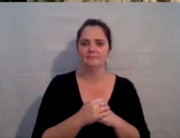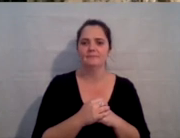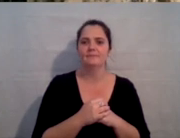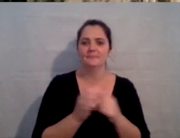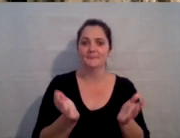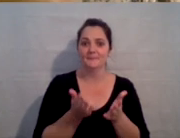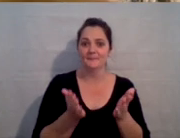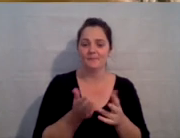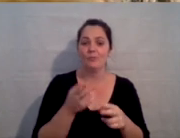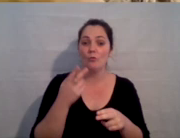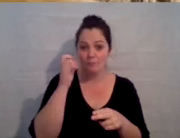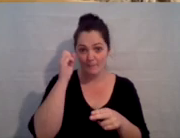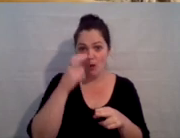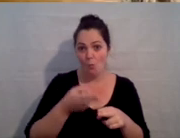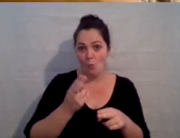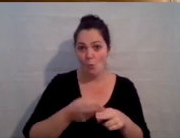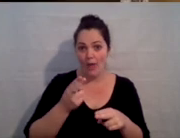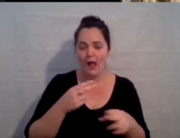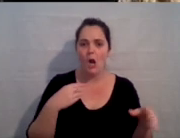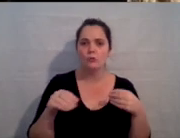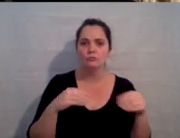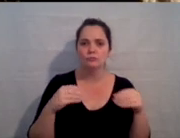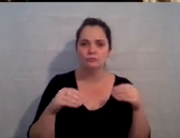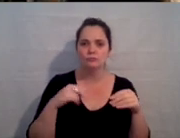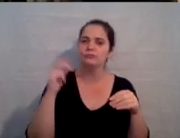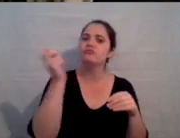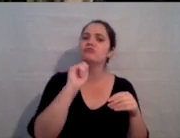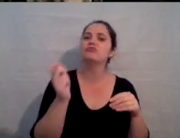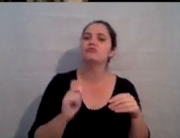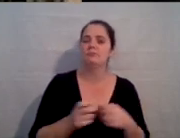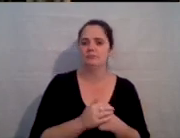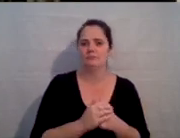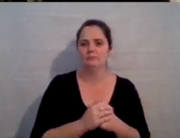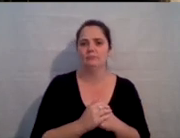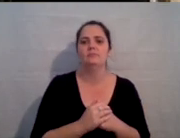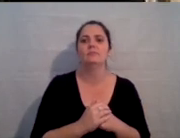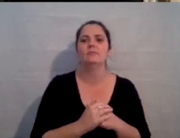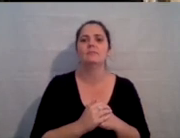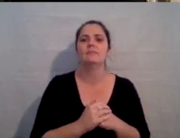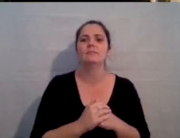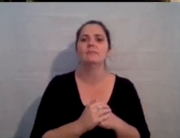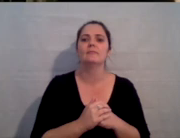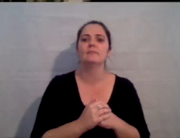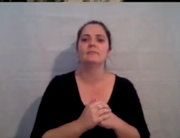Quick and loose.